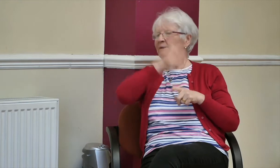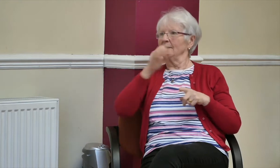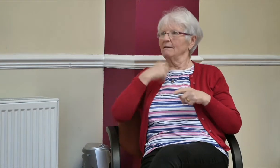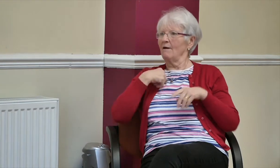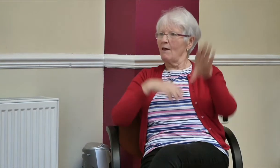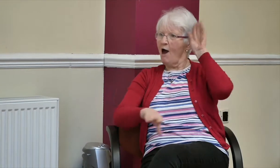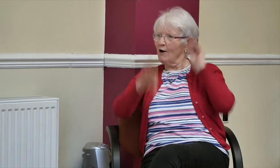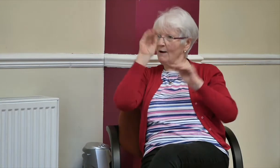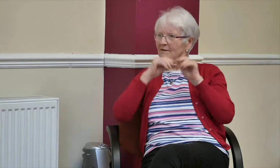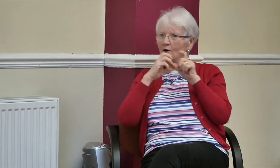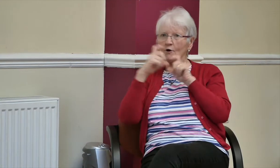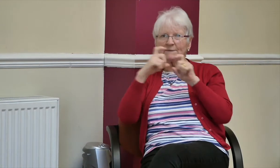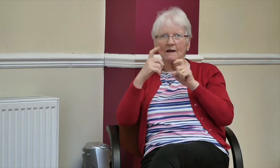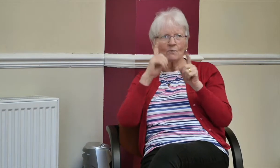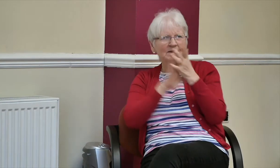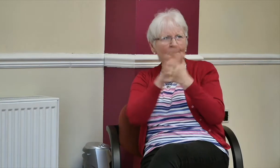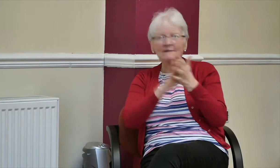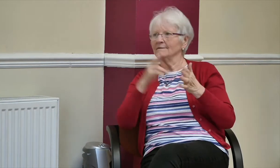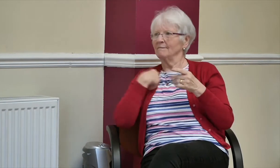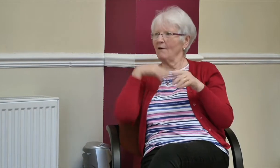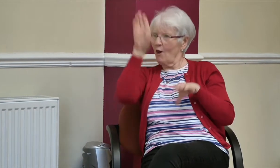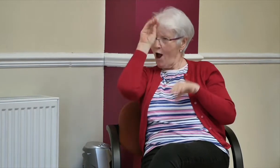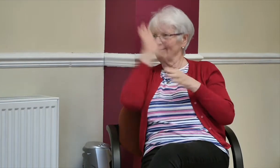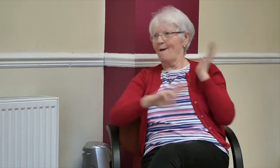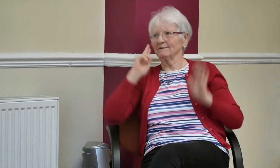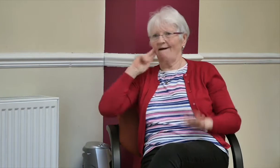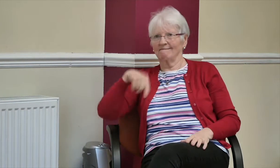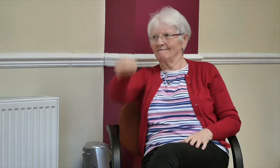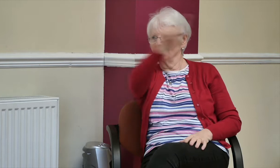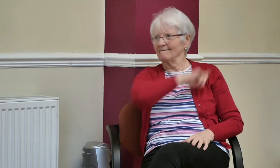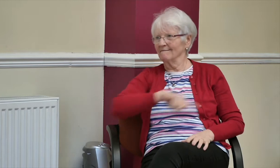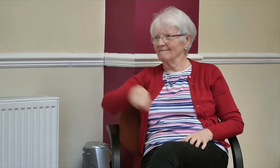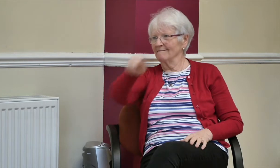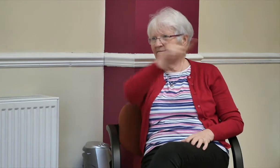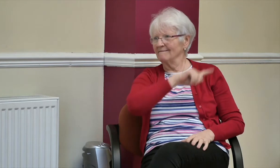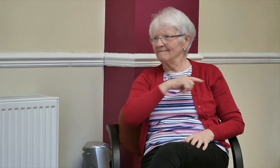I learnt how to communicate by being on the committee. I learnt from the Deaf community,